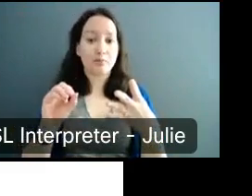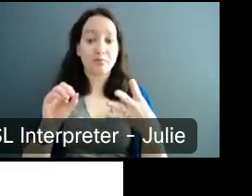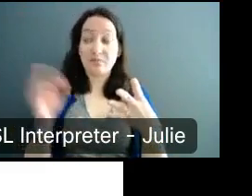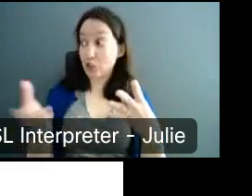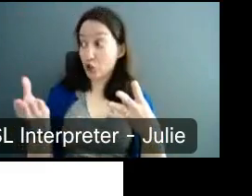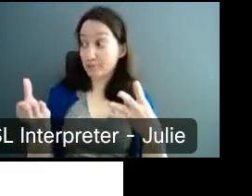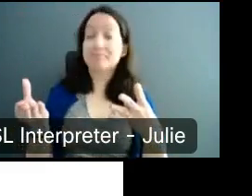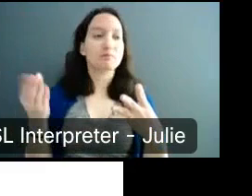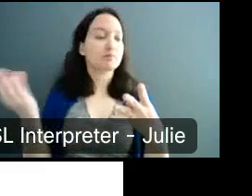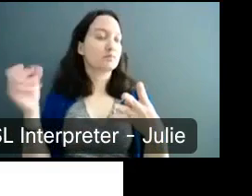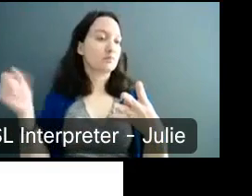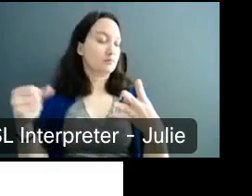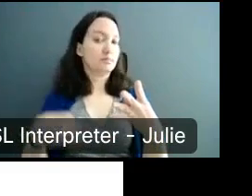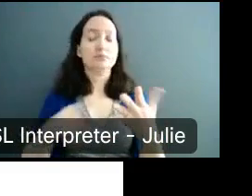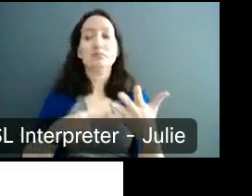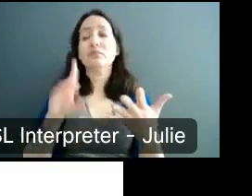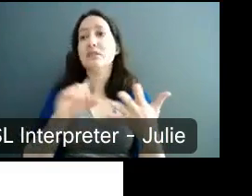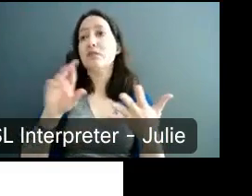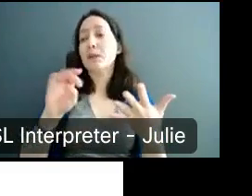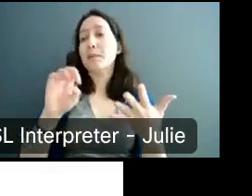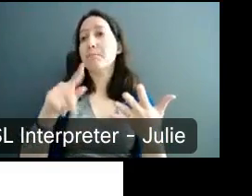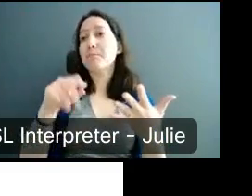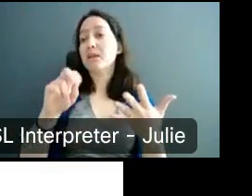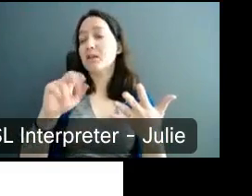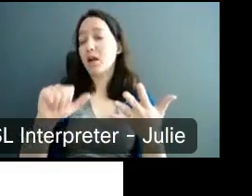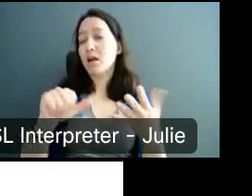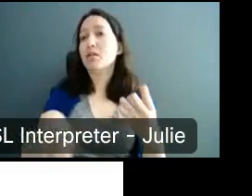Danielle motor yes on this.